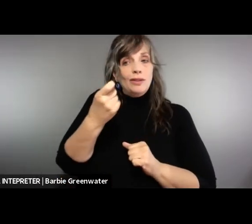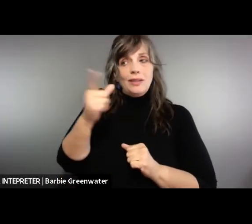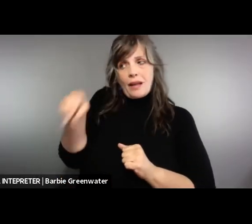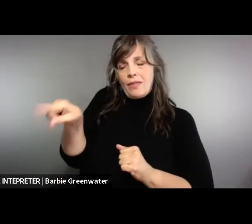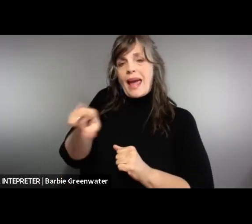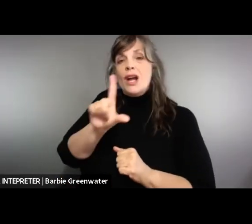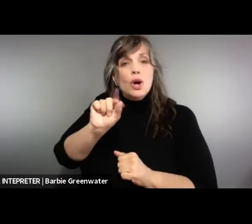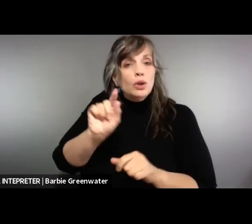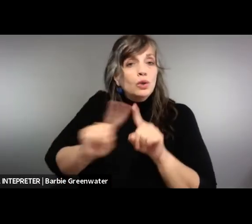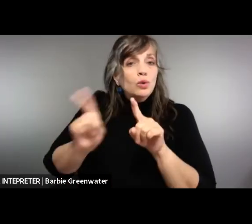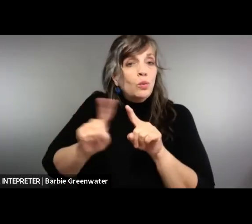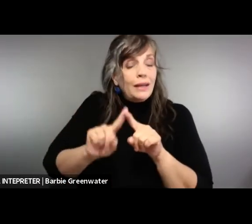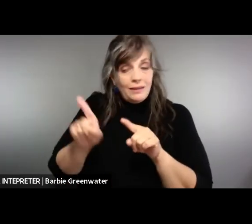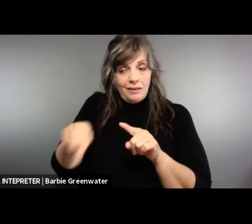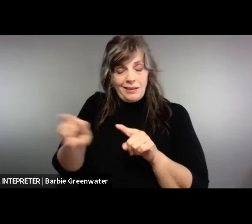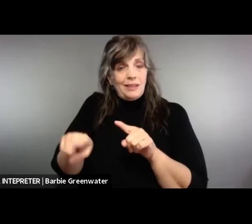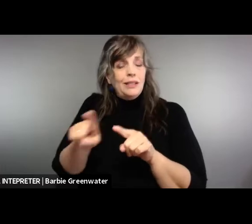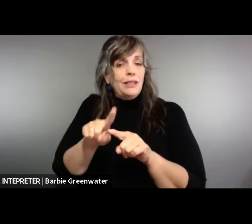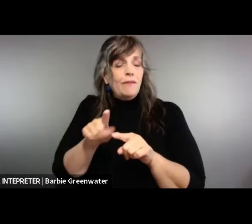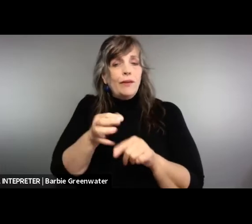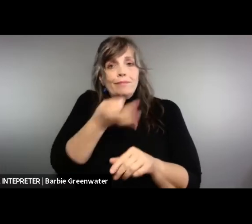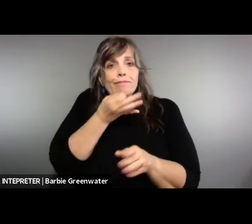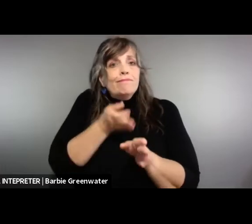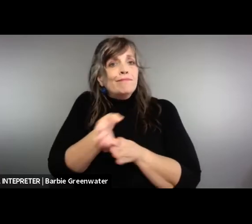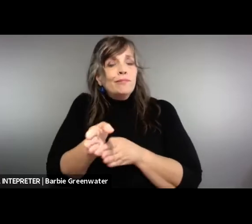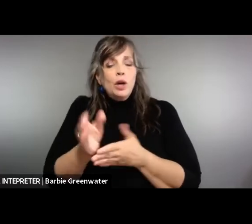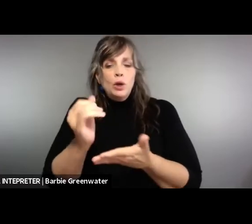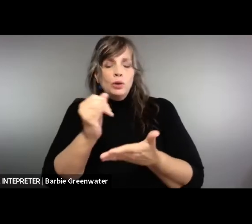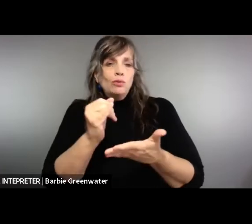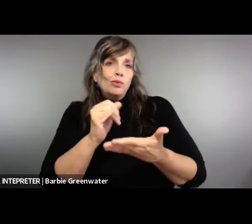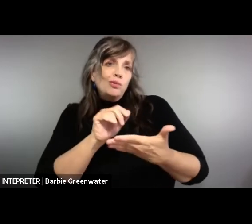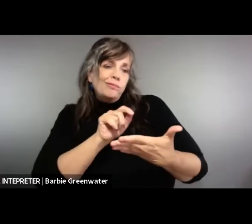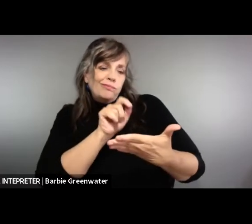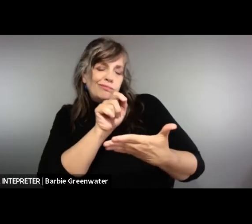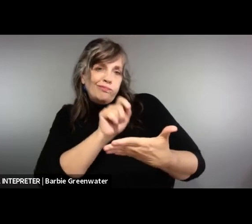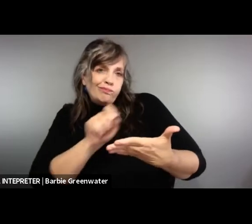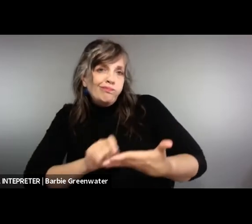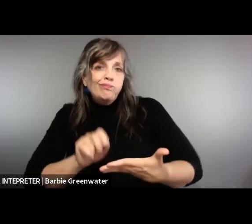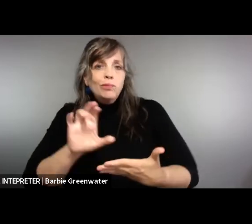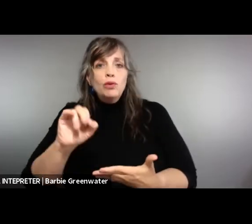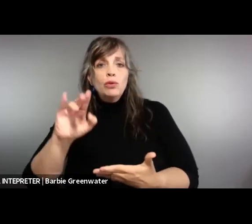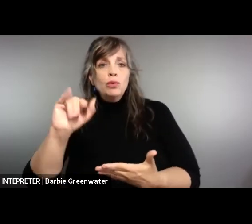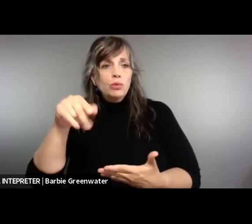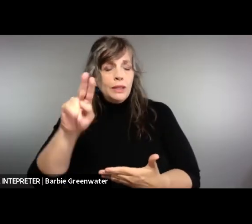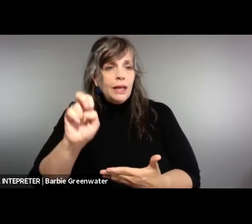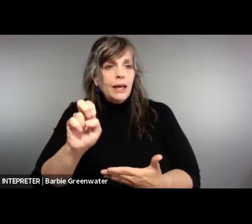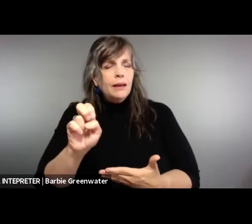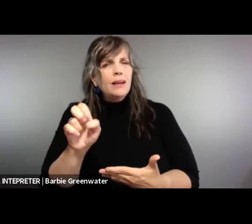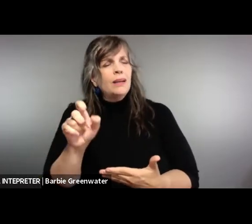Obviously for her, leaving the body on the stage to the end of the play, for her was the commentary